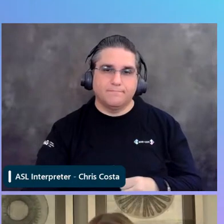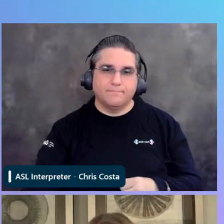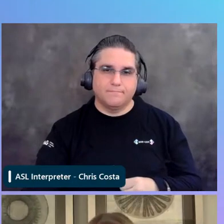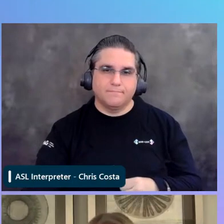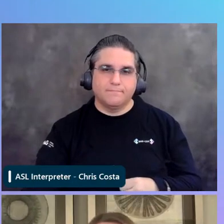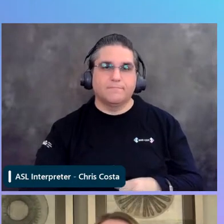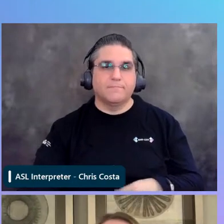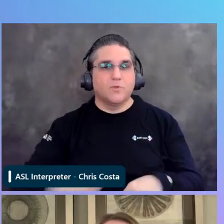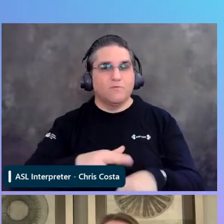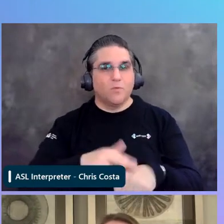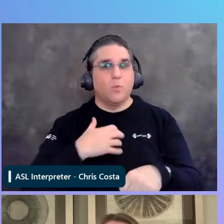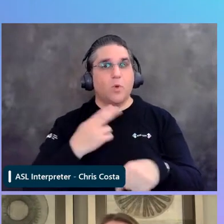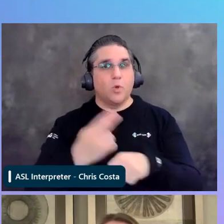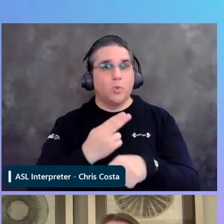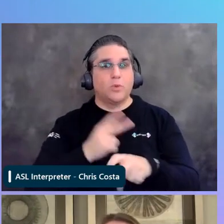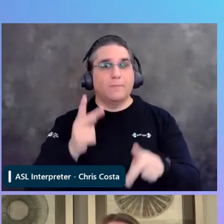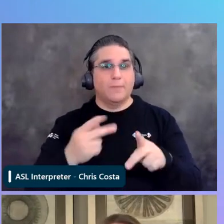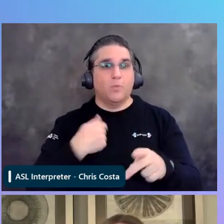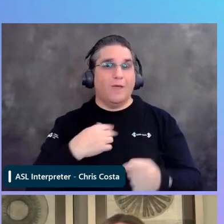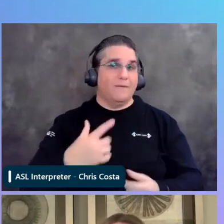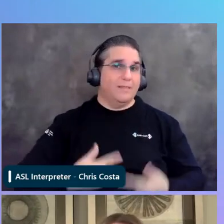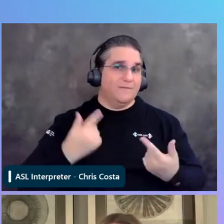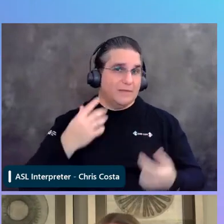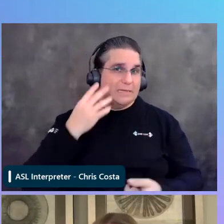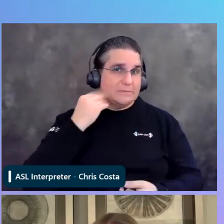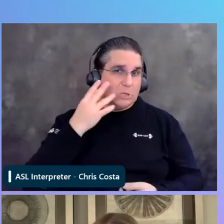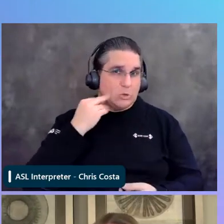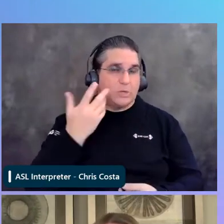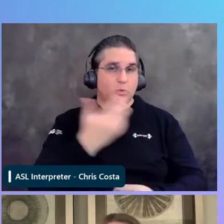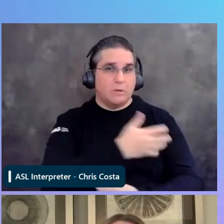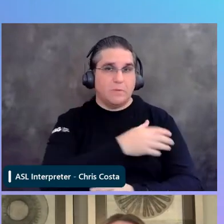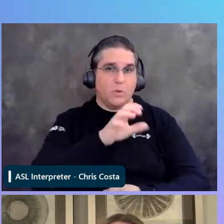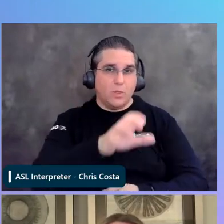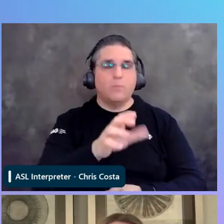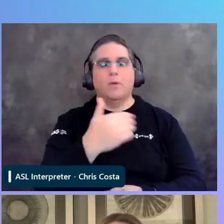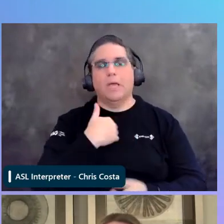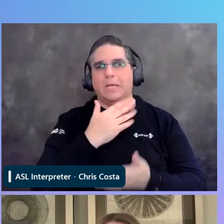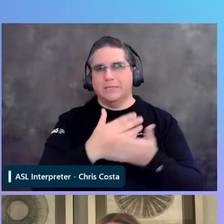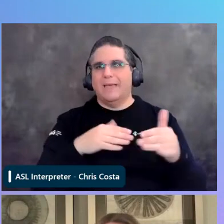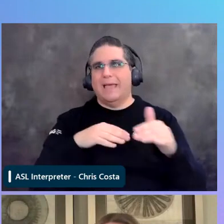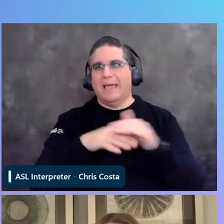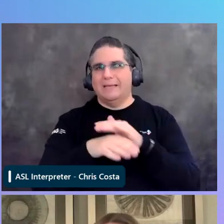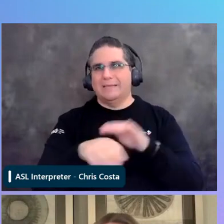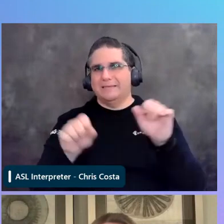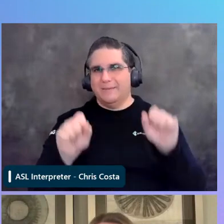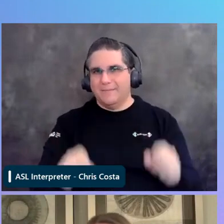that the tool itself has some accessibility features built into it and that it's easy and